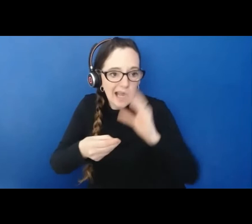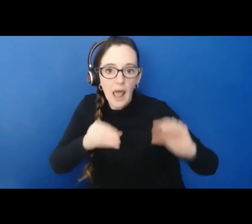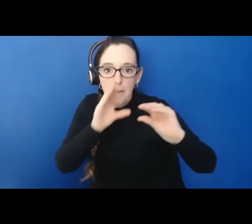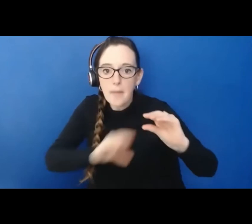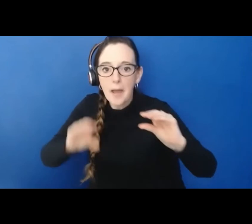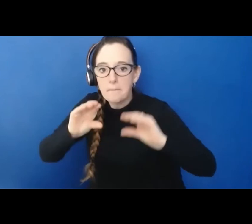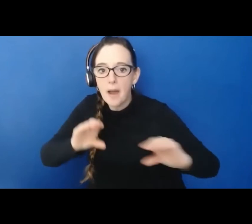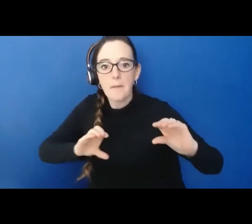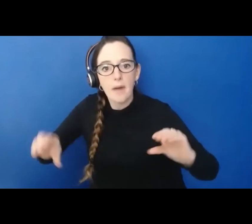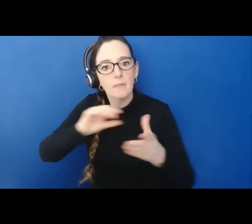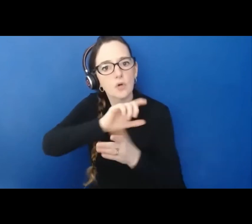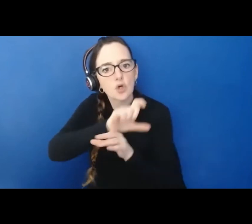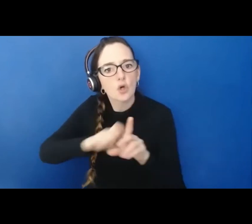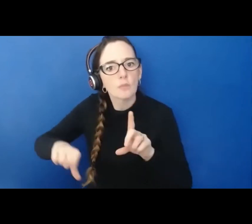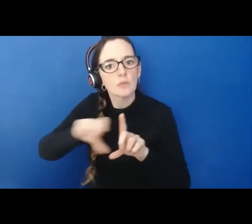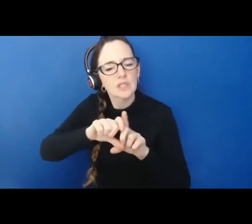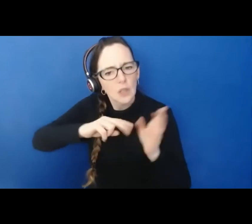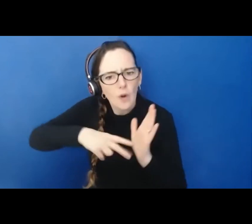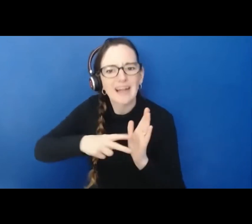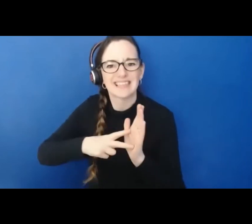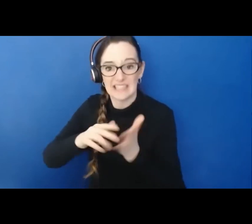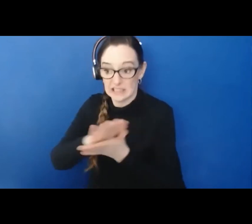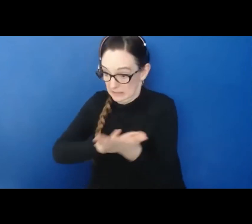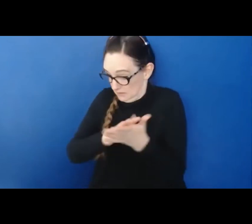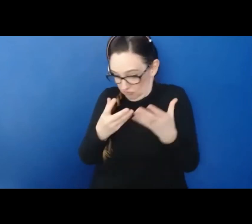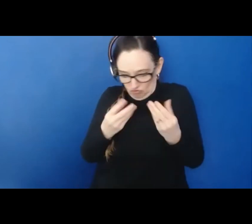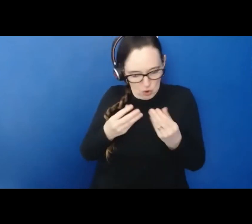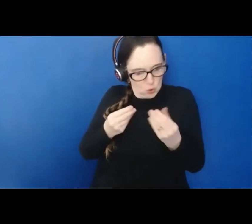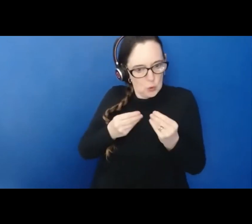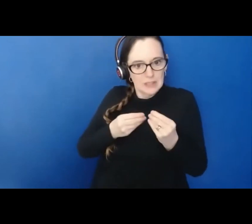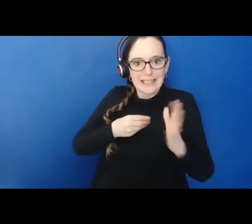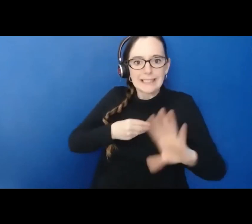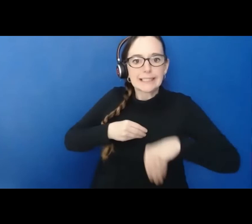to place resources really into the hands of the users rather than the gatekeepers of the